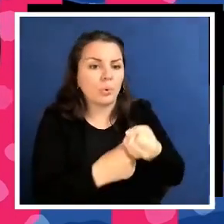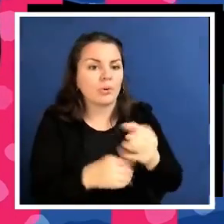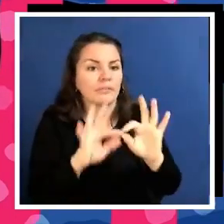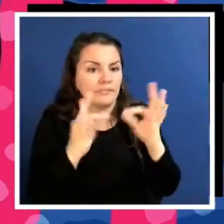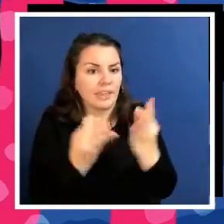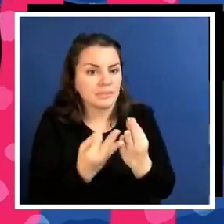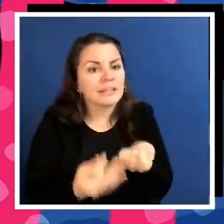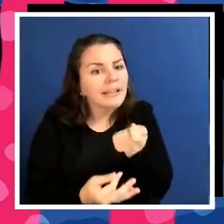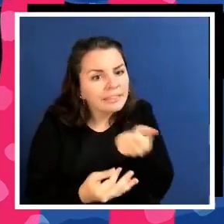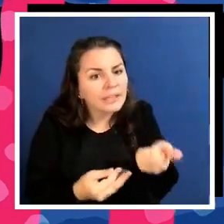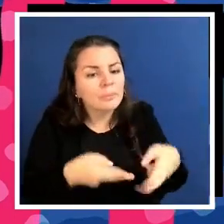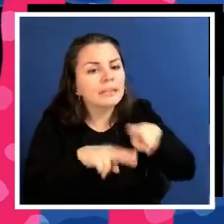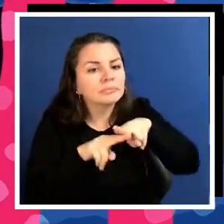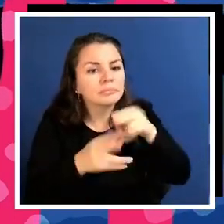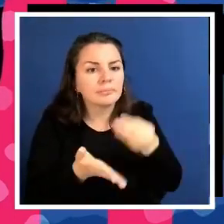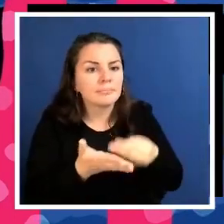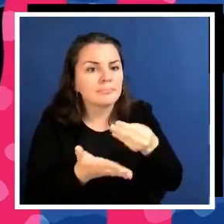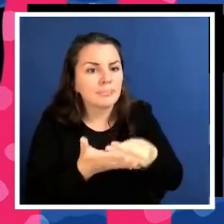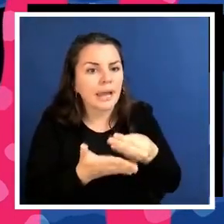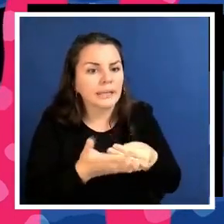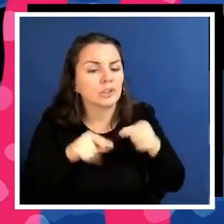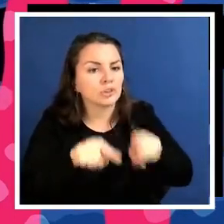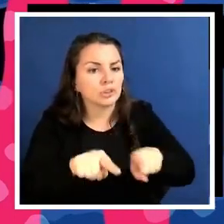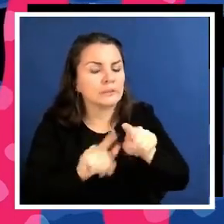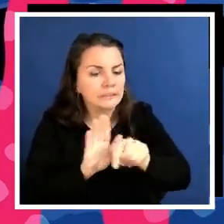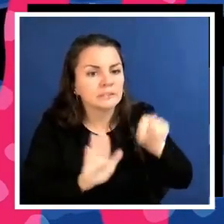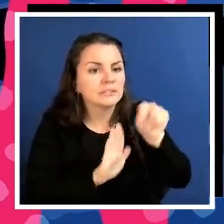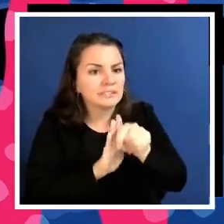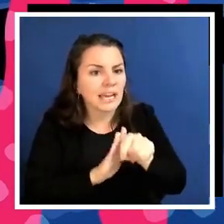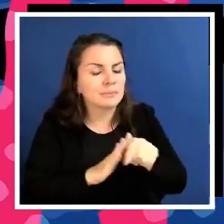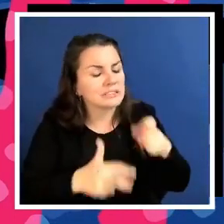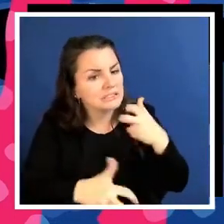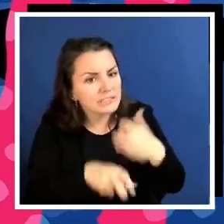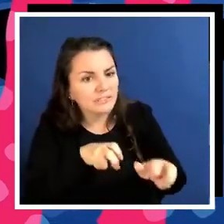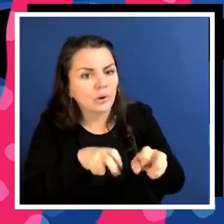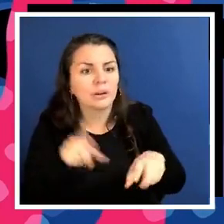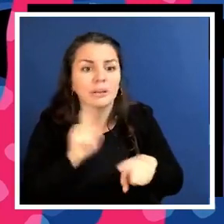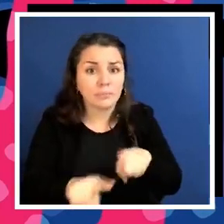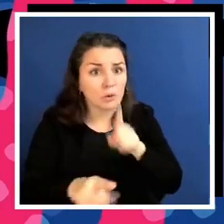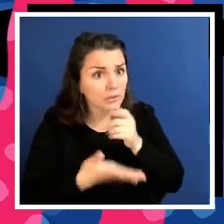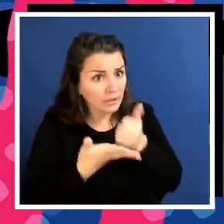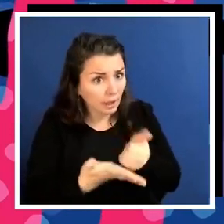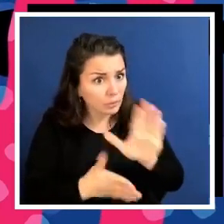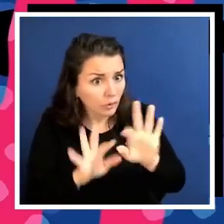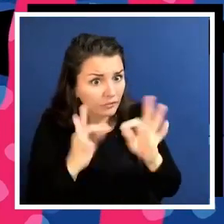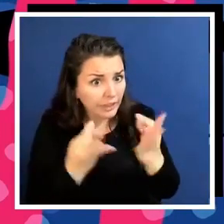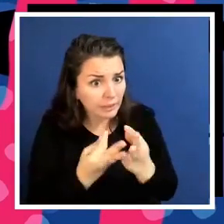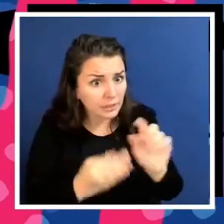PRESIDENT HARRIS MADE SURE CAME